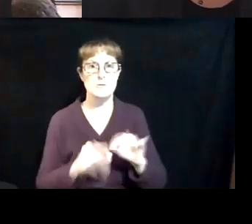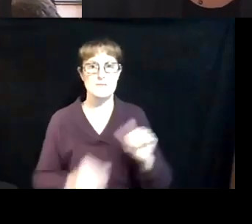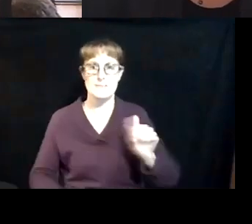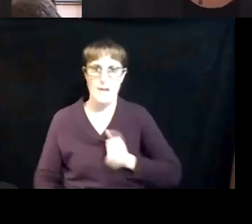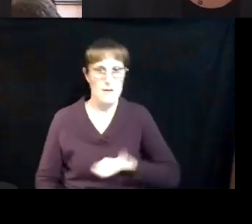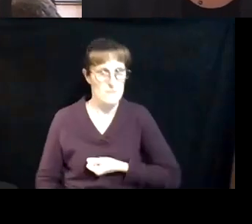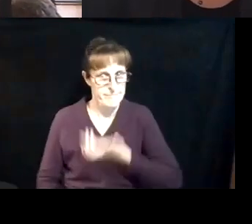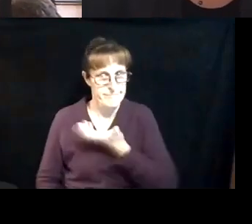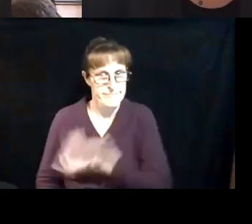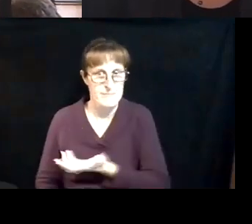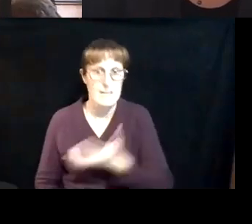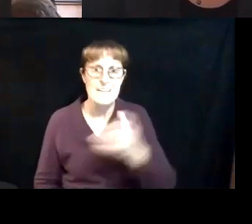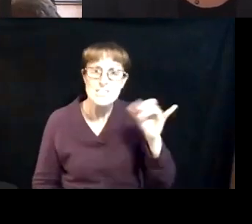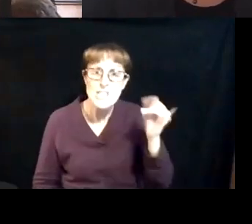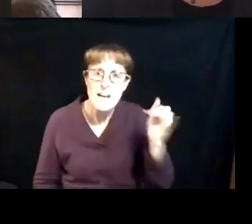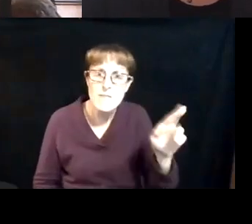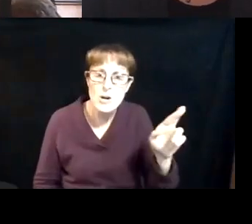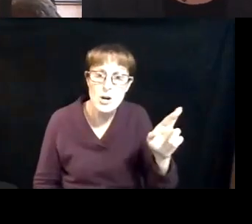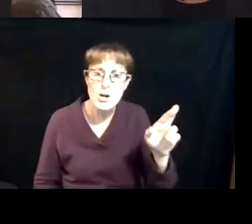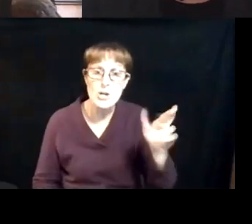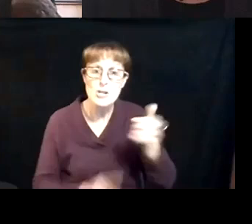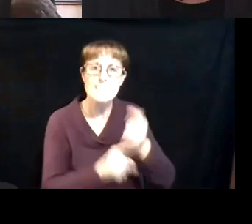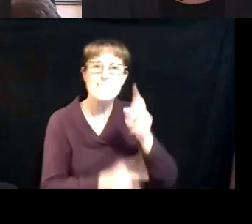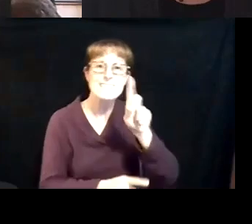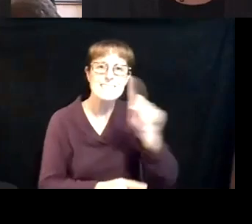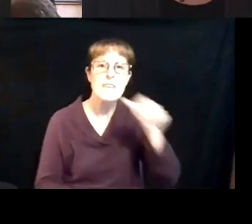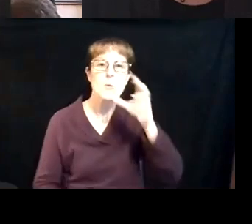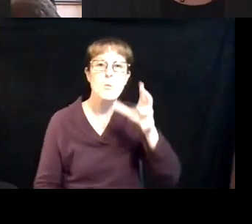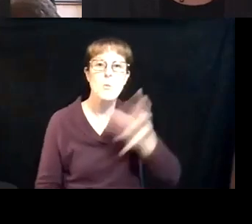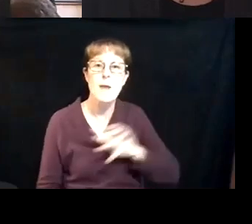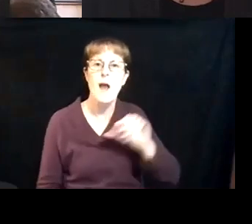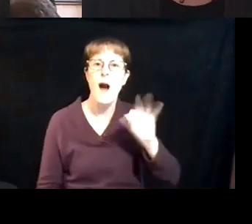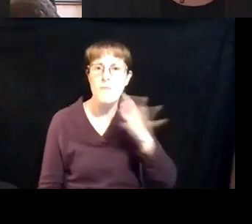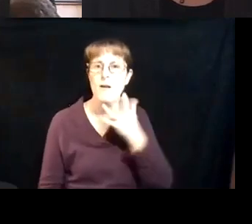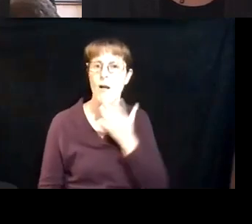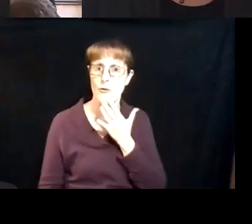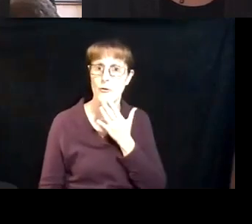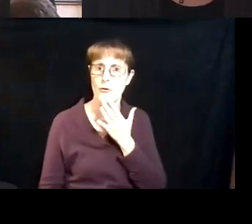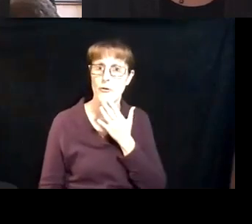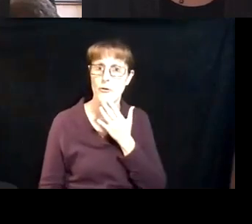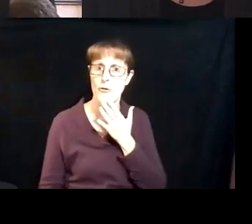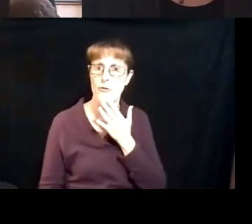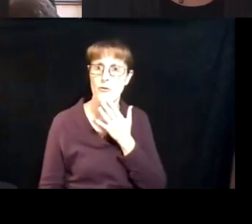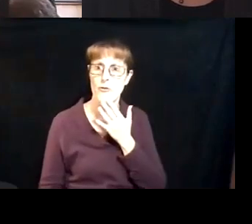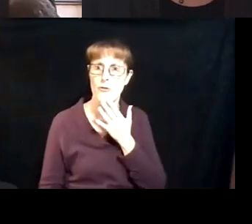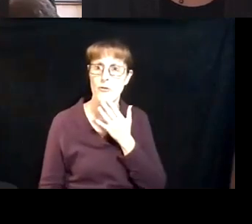especially as a disabled woman of color who experienced the horrors of the JRC.